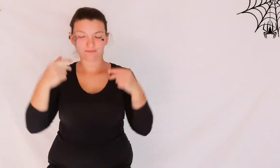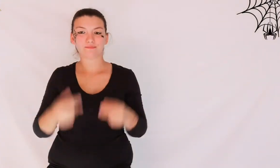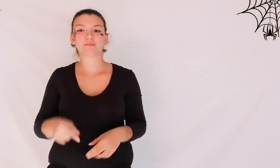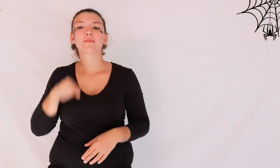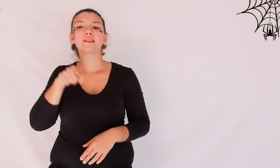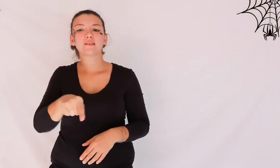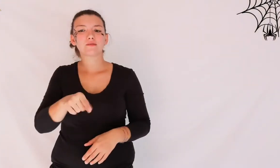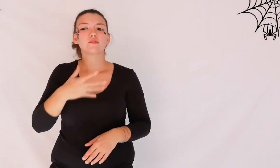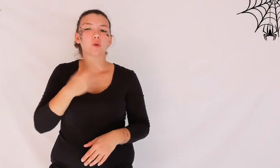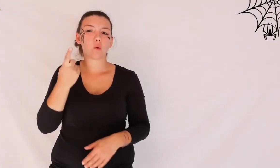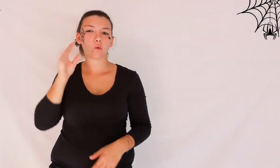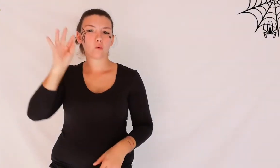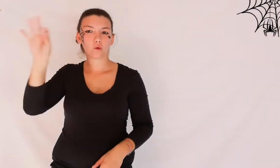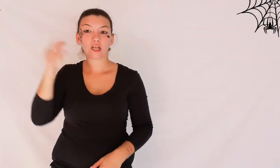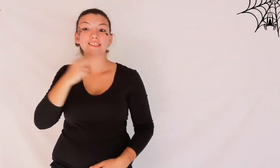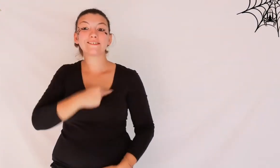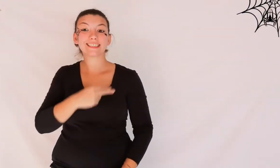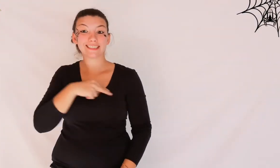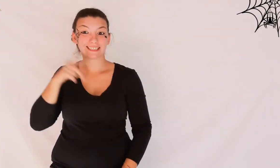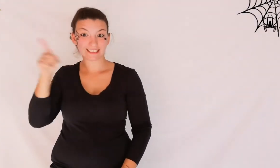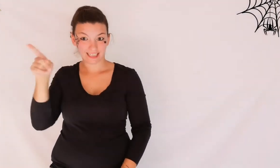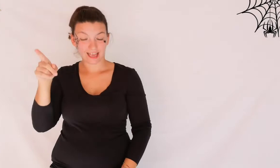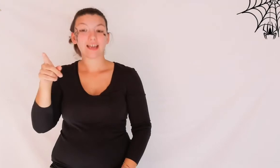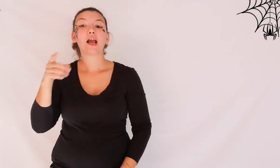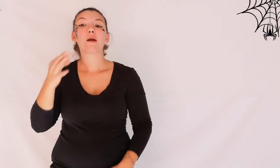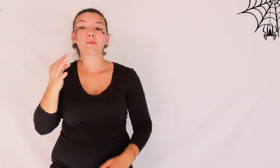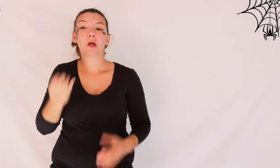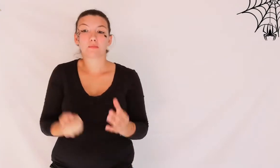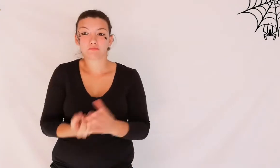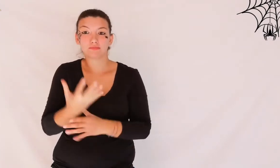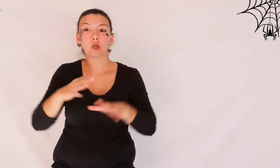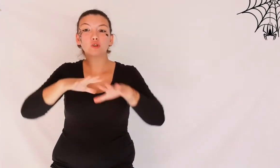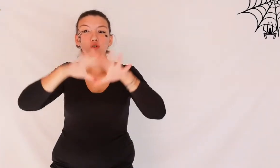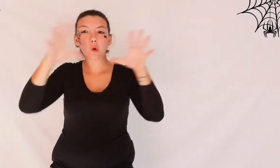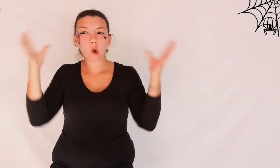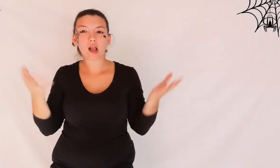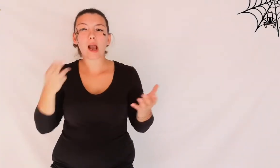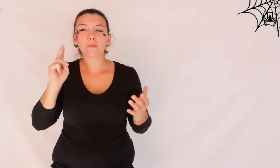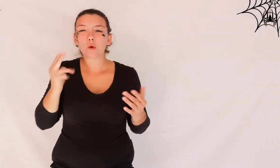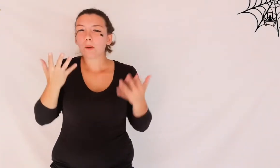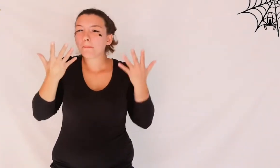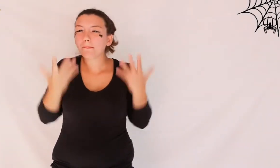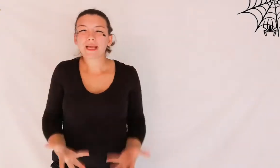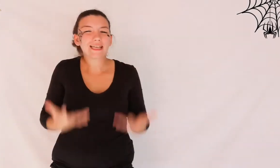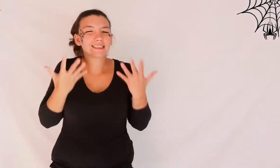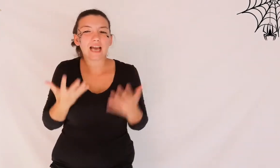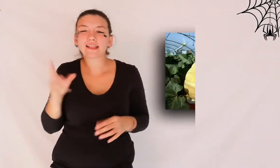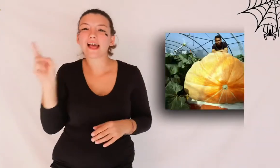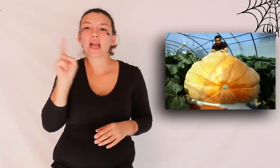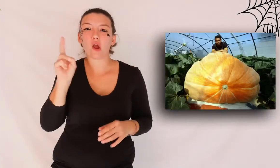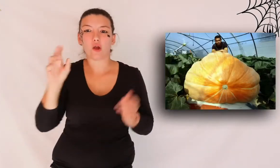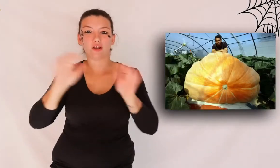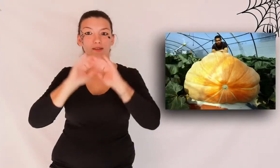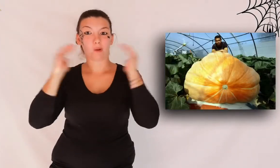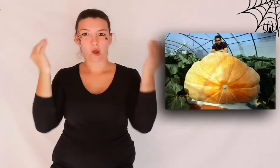the heaviest one in the world has grown in Switzerland